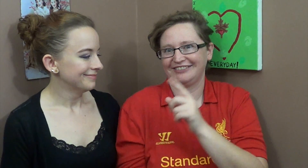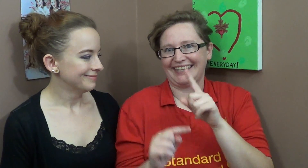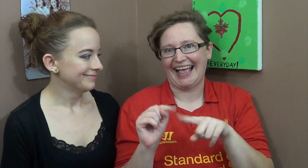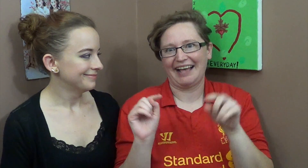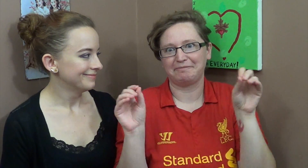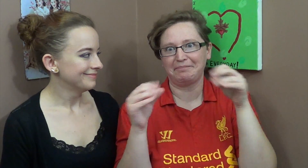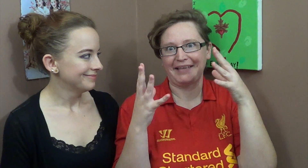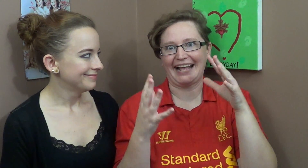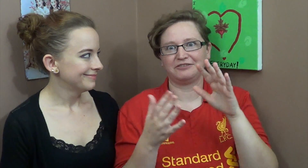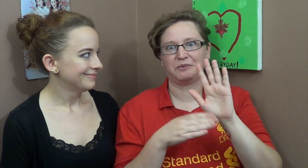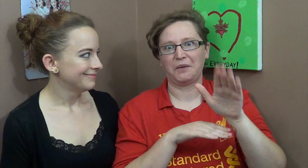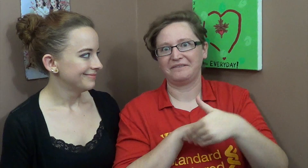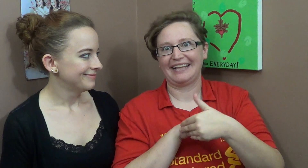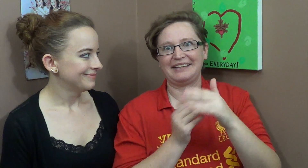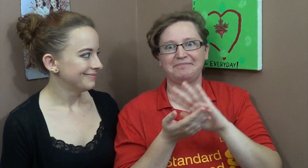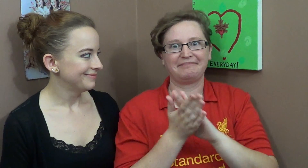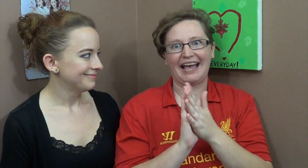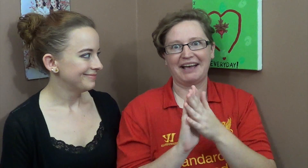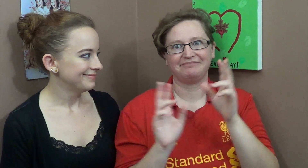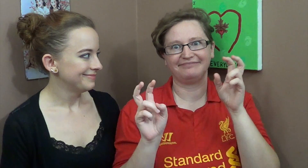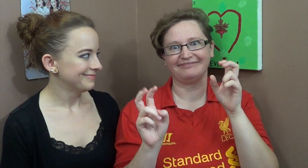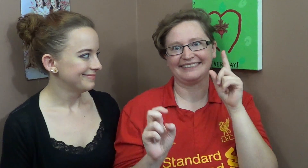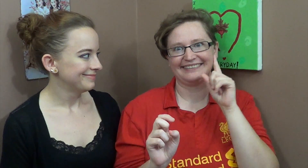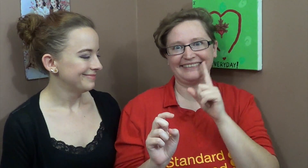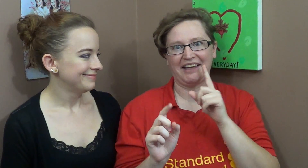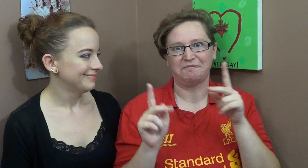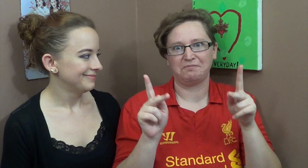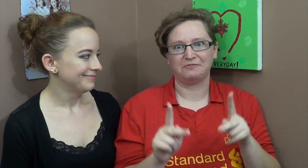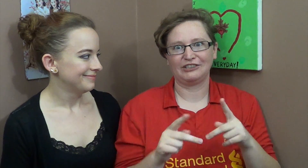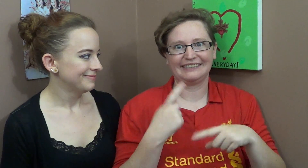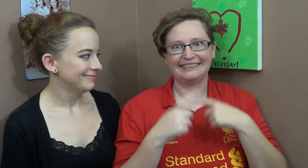and can't magically overnight beome a "deaf" person